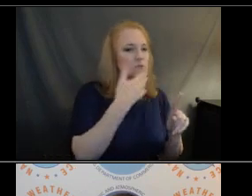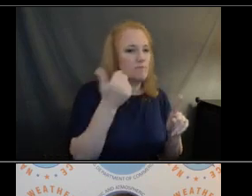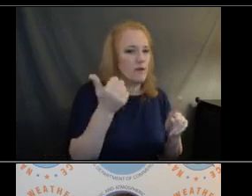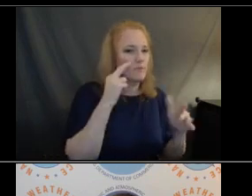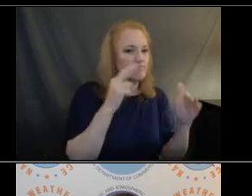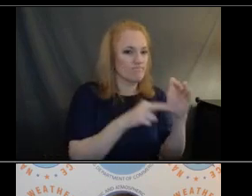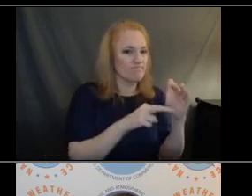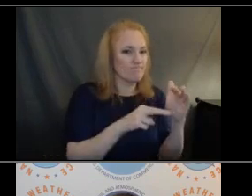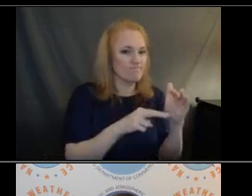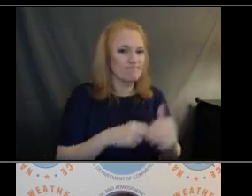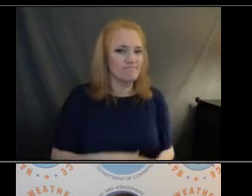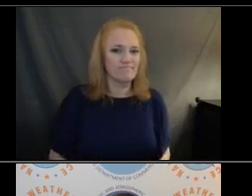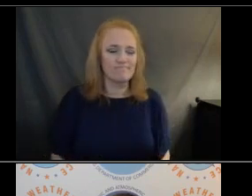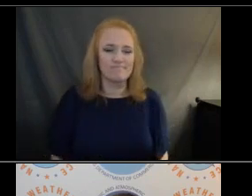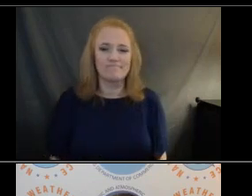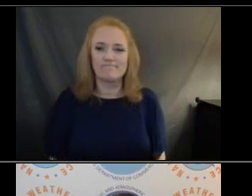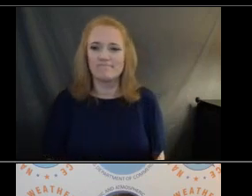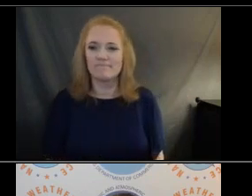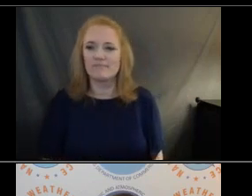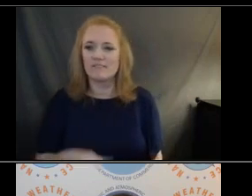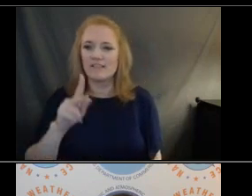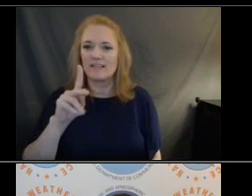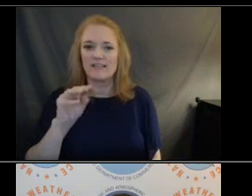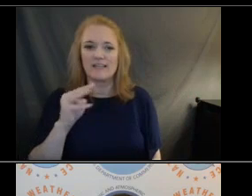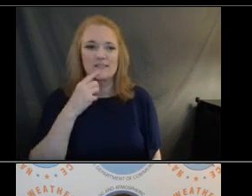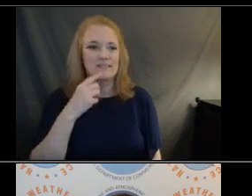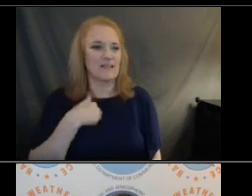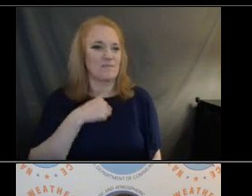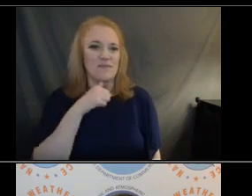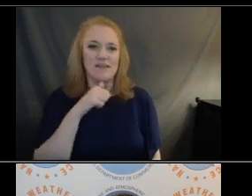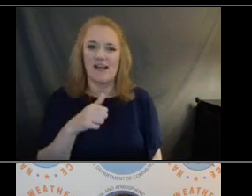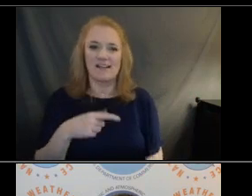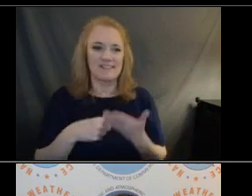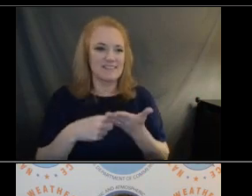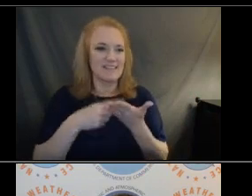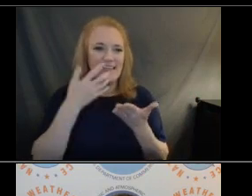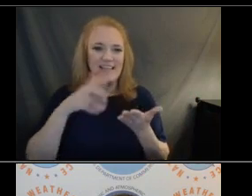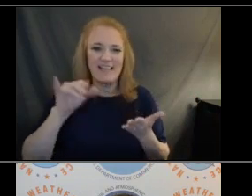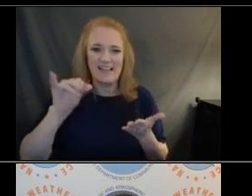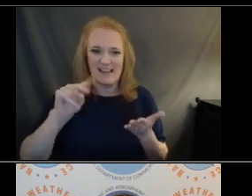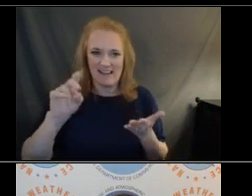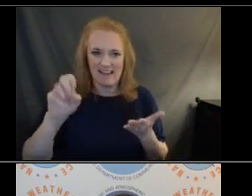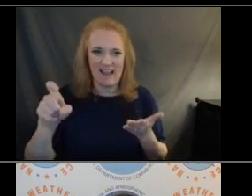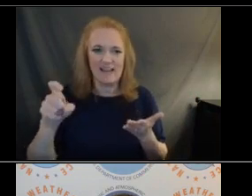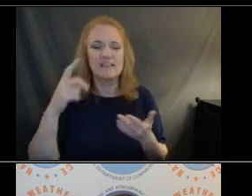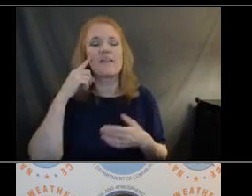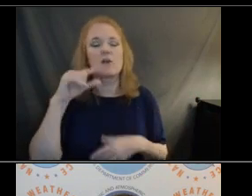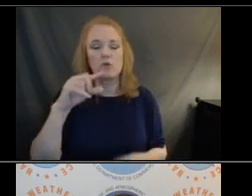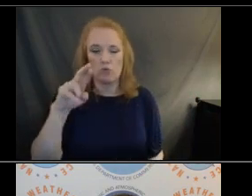And I won't cover heat index because I think Greg covered that well,